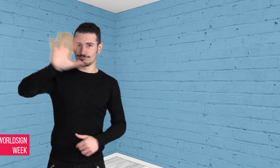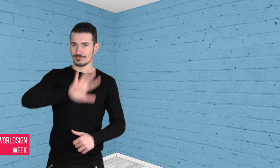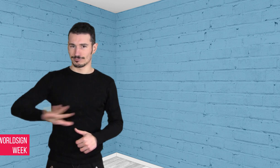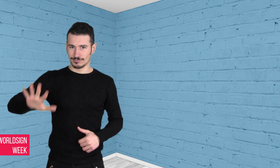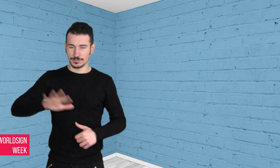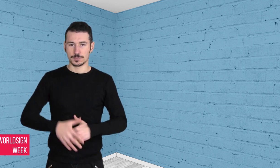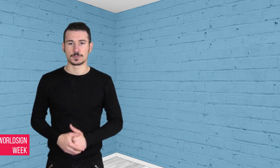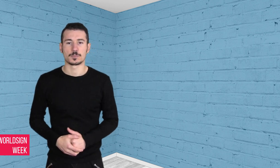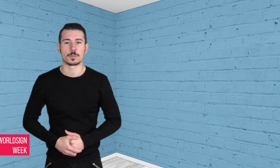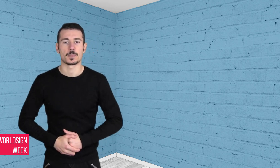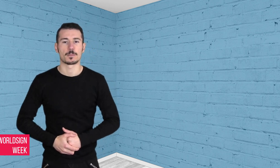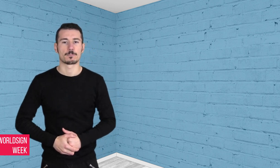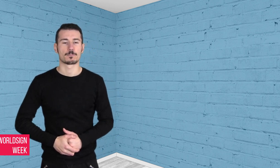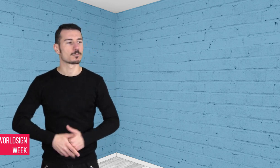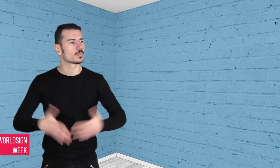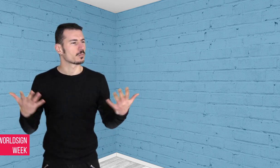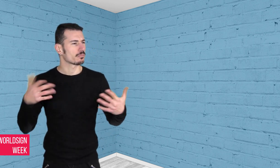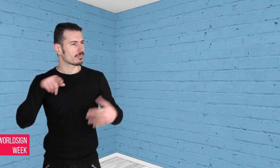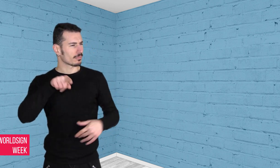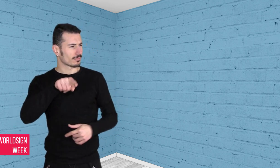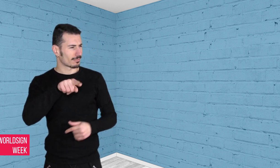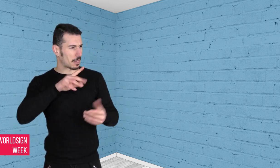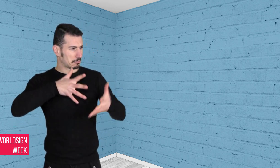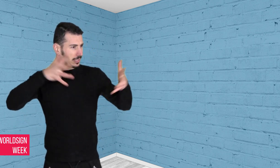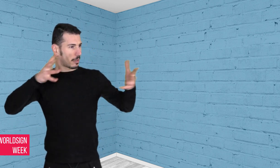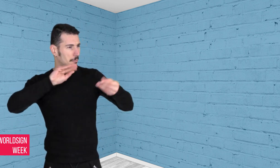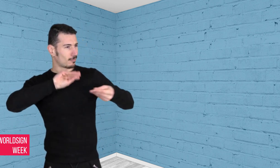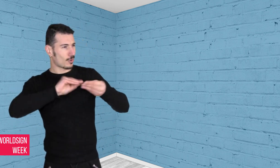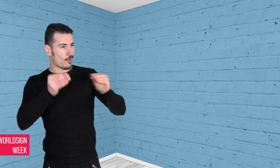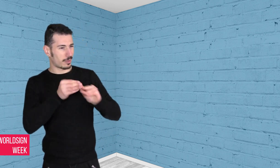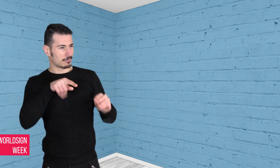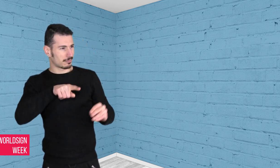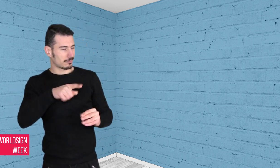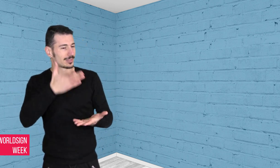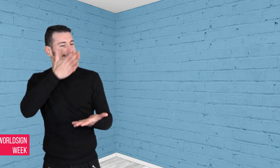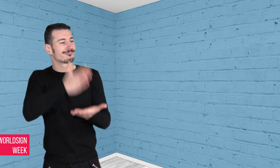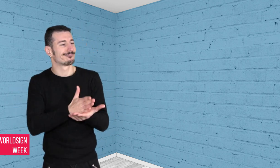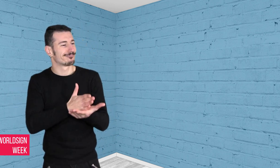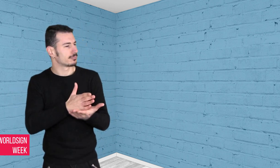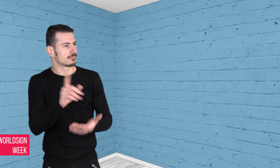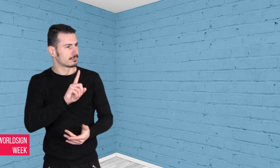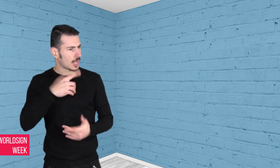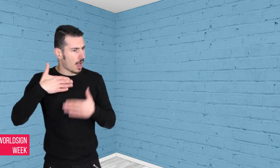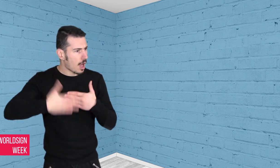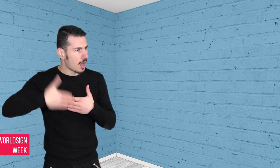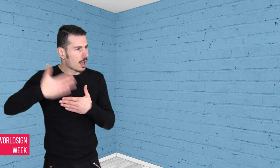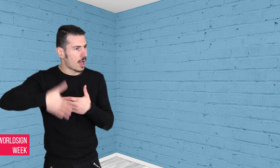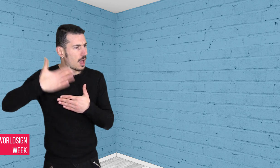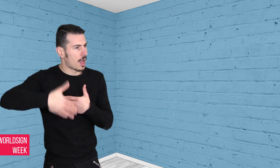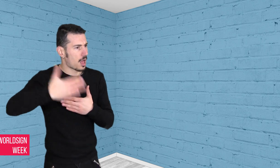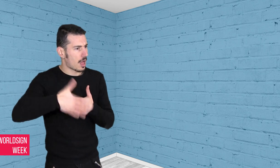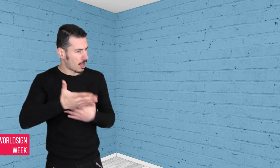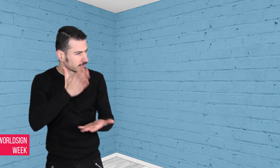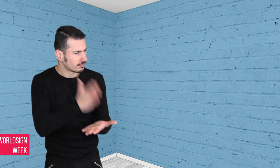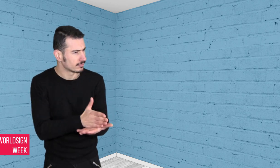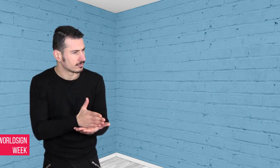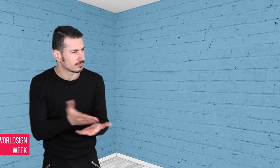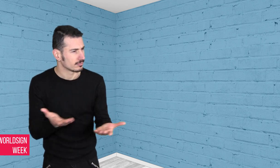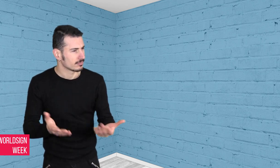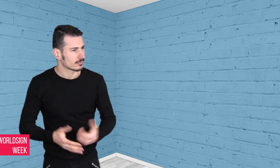The problem still persists.